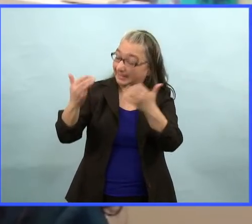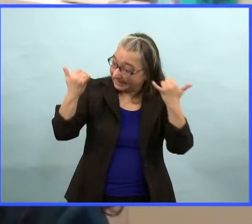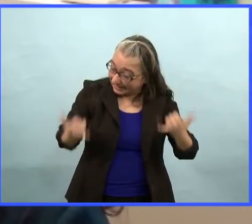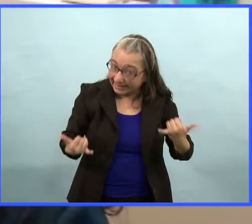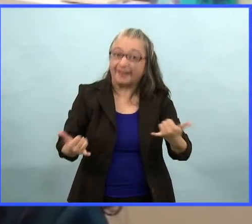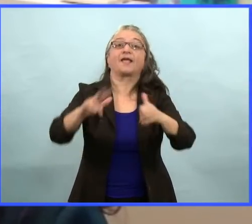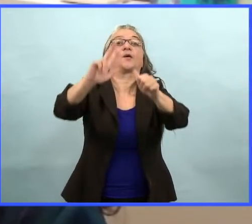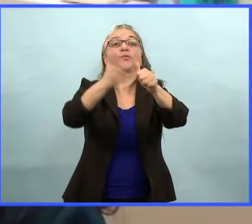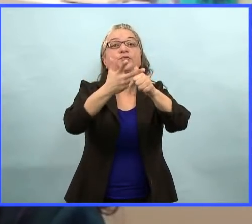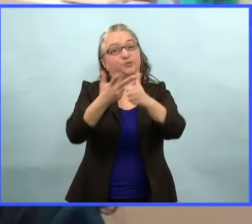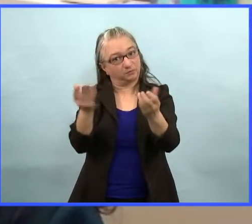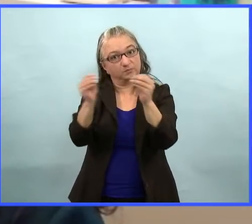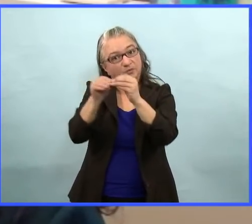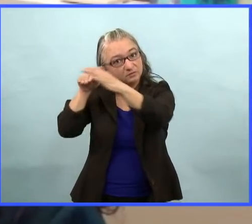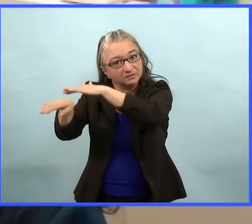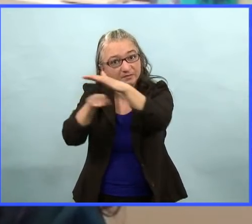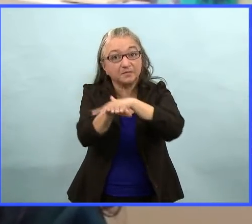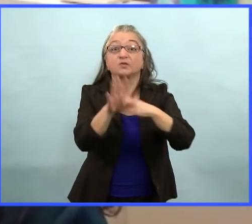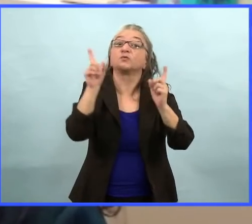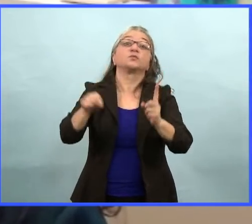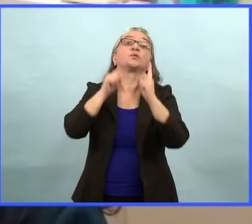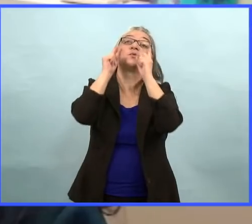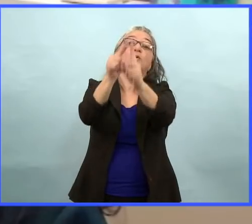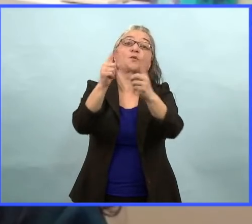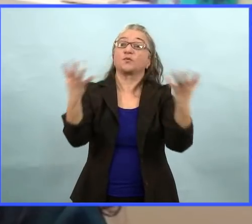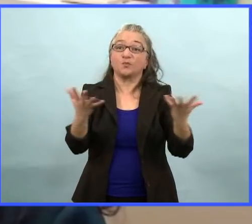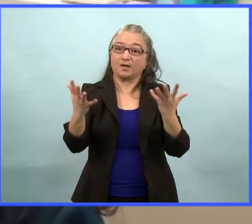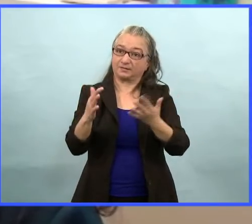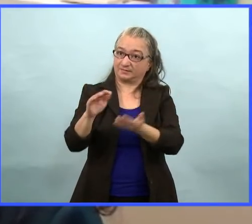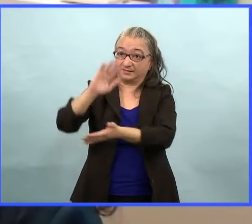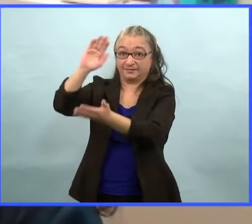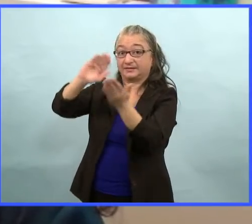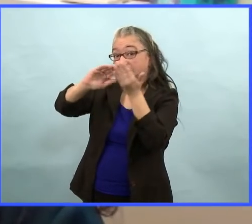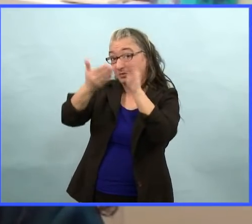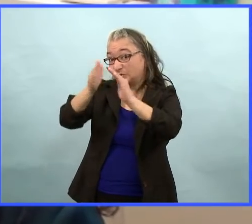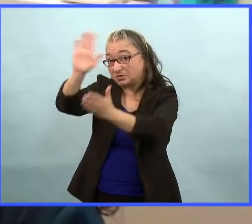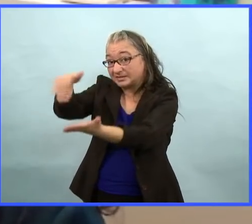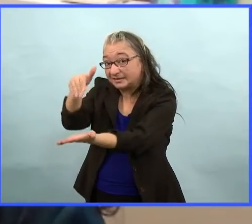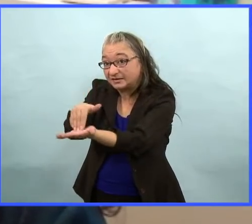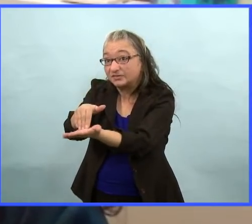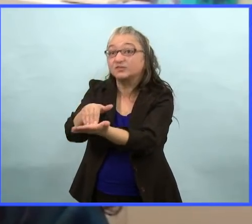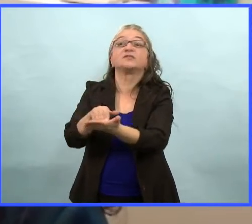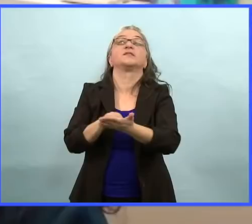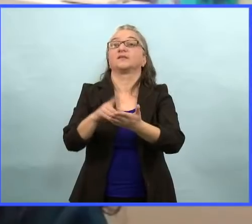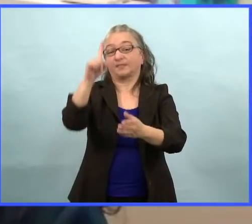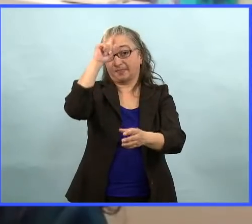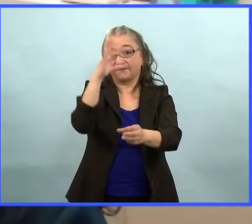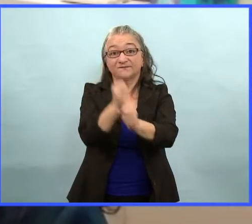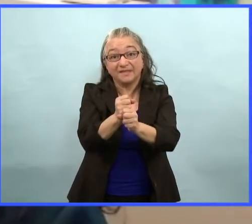centers cultural centers faith-based organizations the sites that worked before will be done again